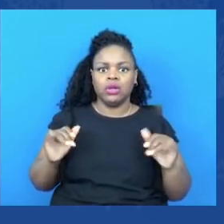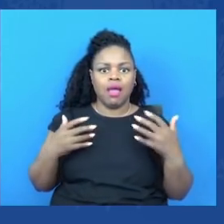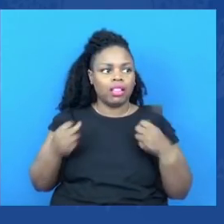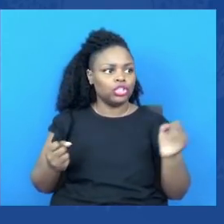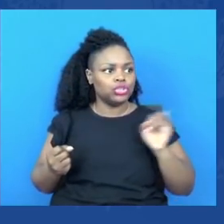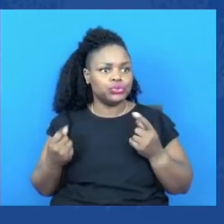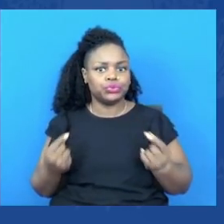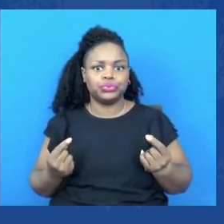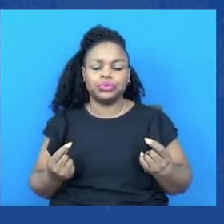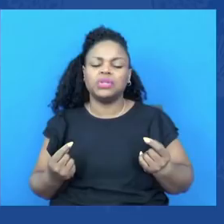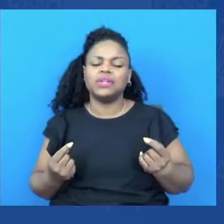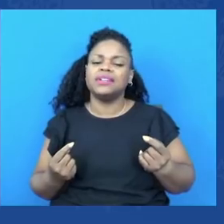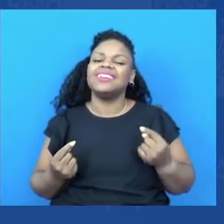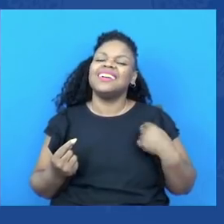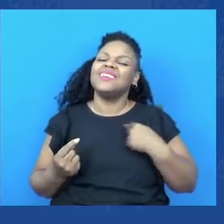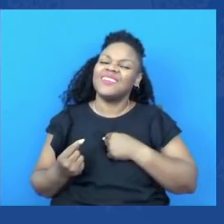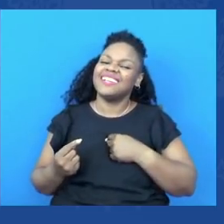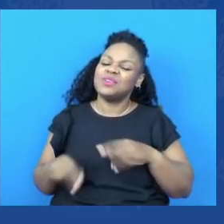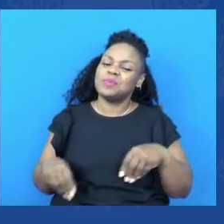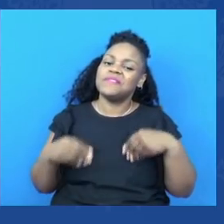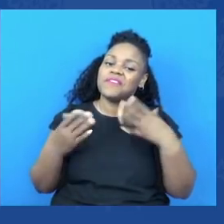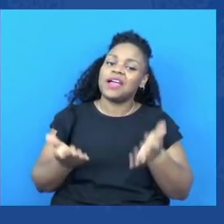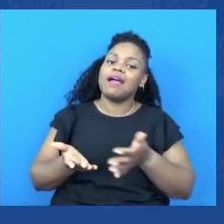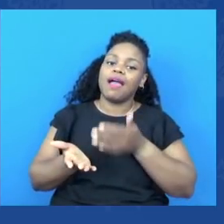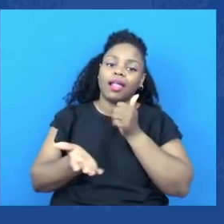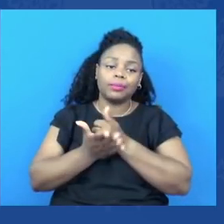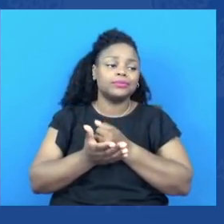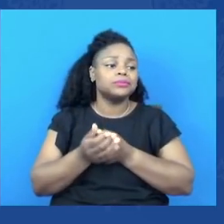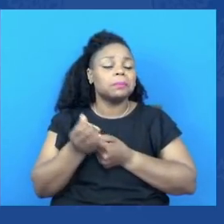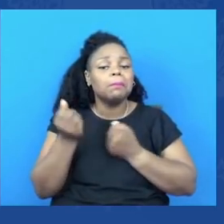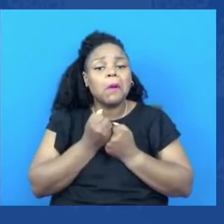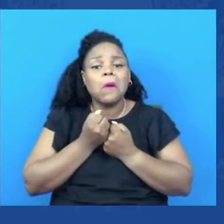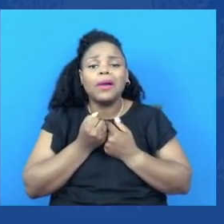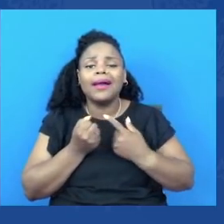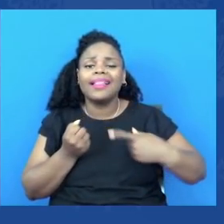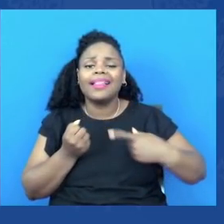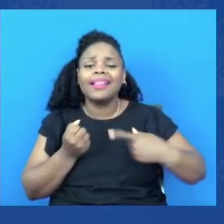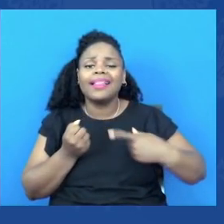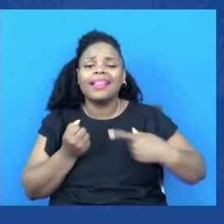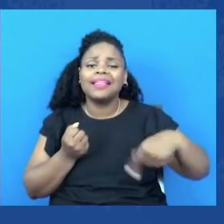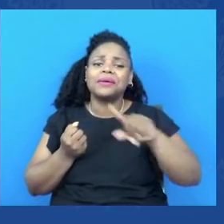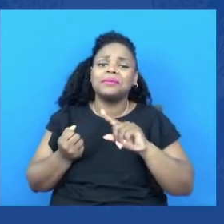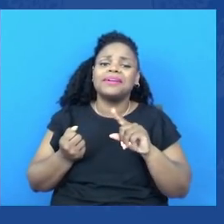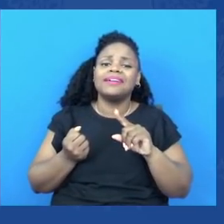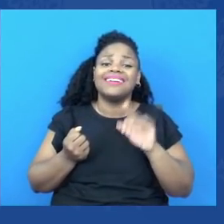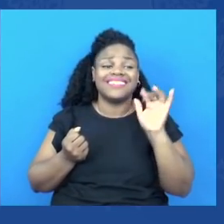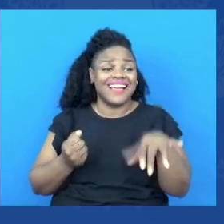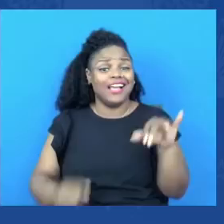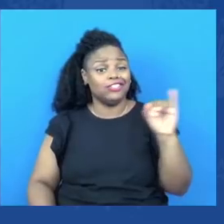For those who get their insurance through the Affordable Care Act, we're covering more people, with better benefits,